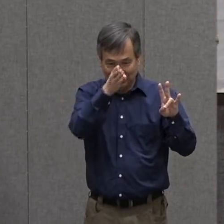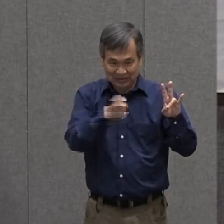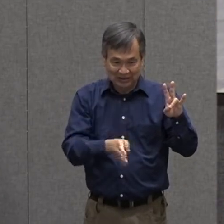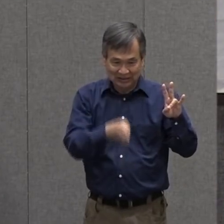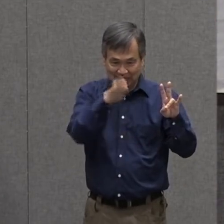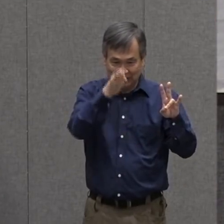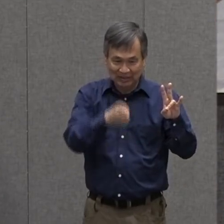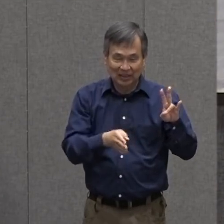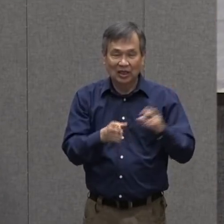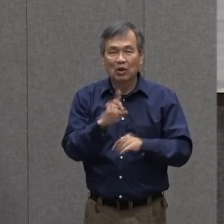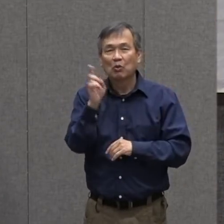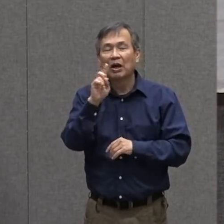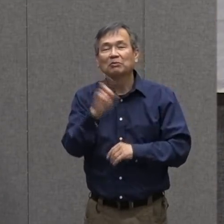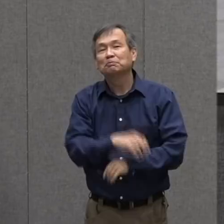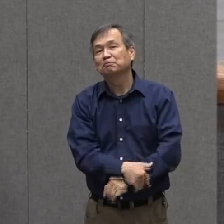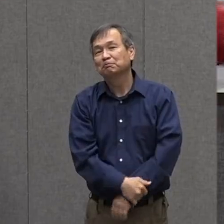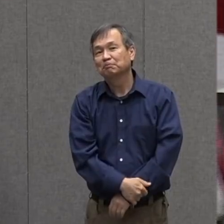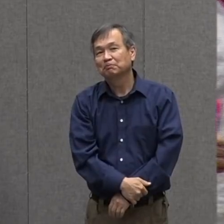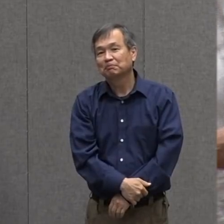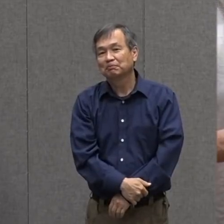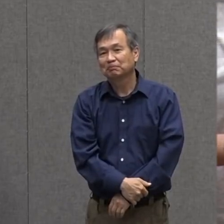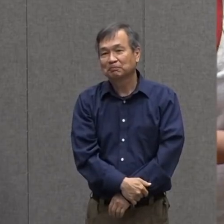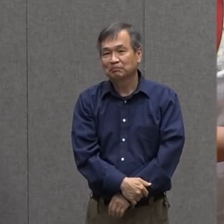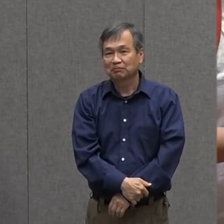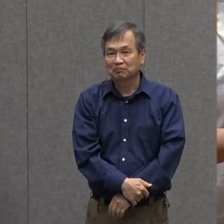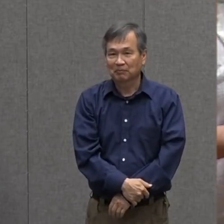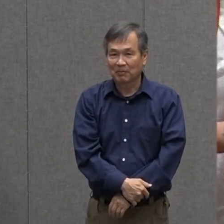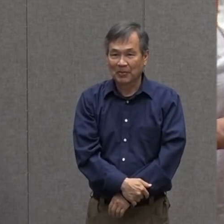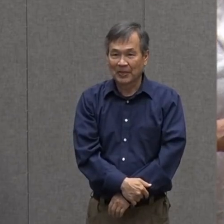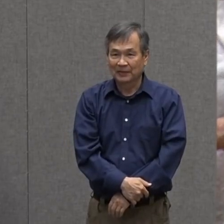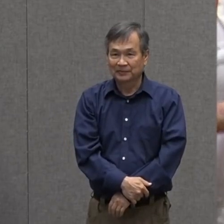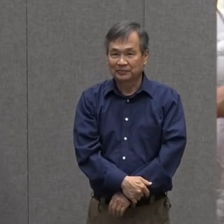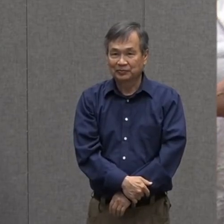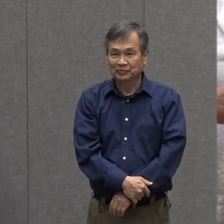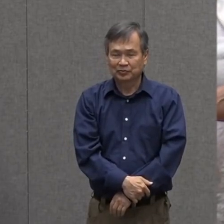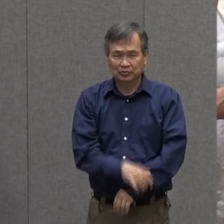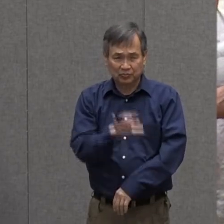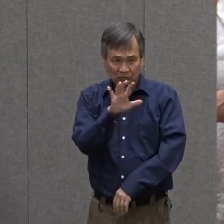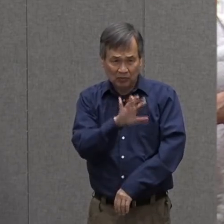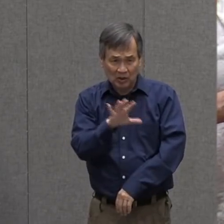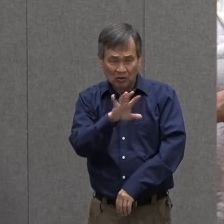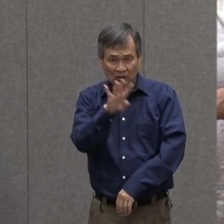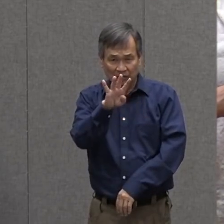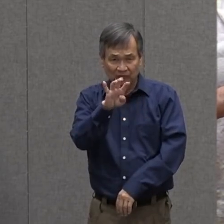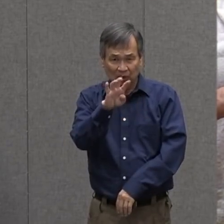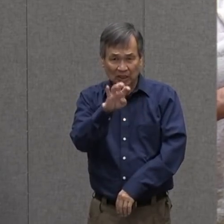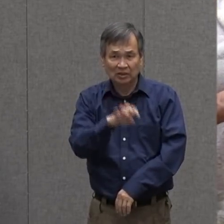Where do you think that would fall? Kind of looks like maybe 400 might be somewhere right there in the middle too.